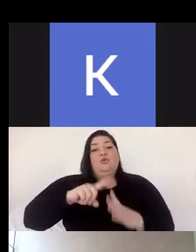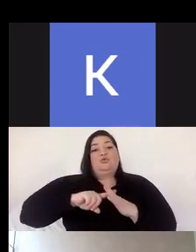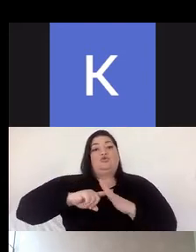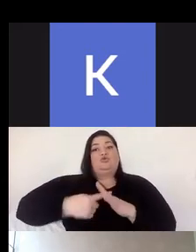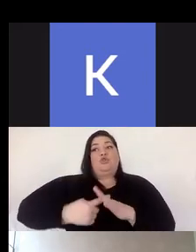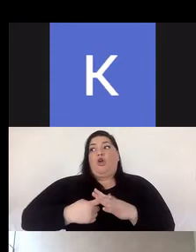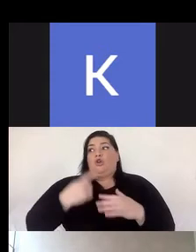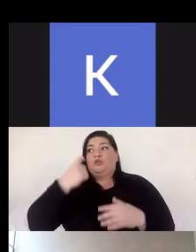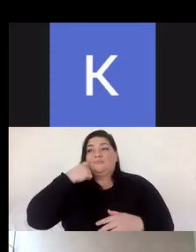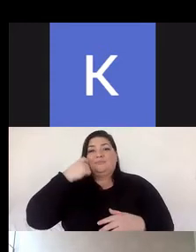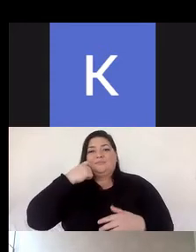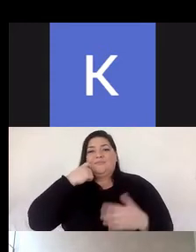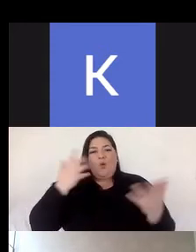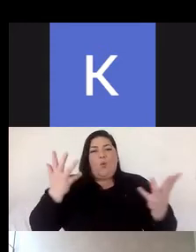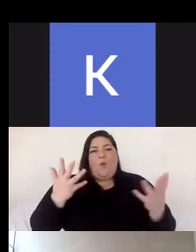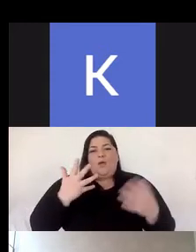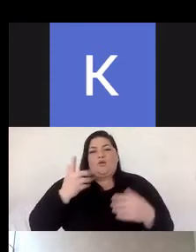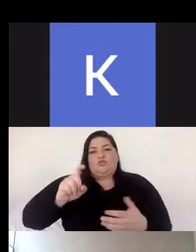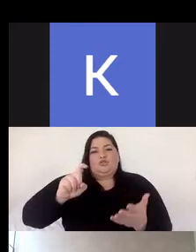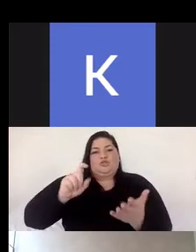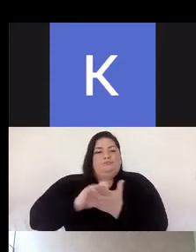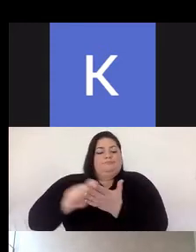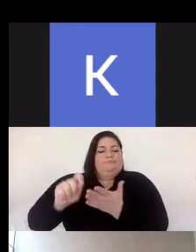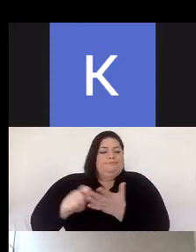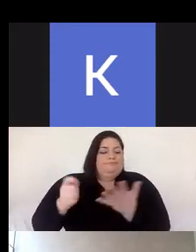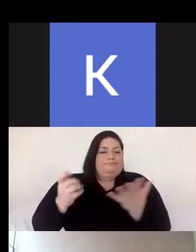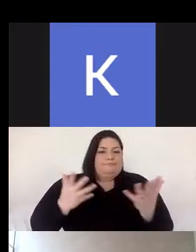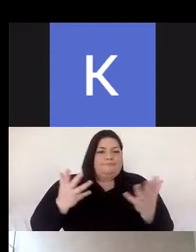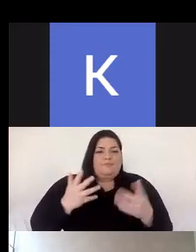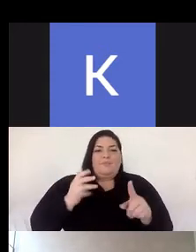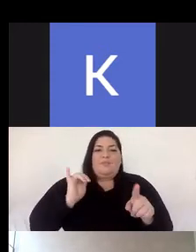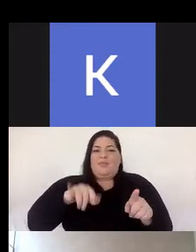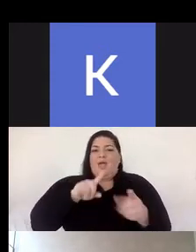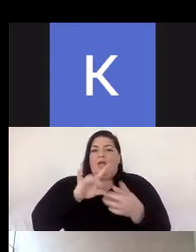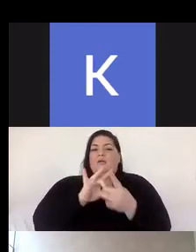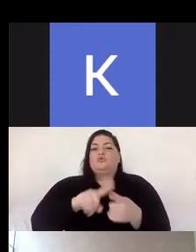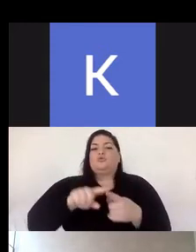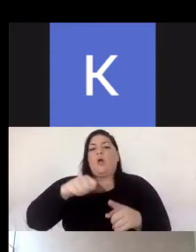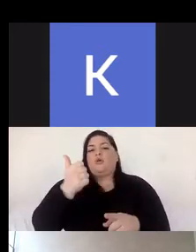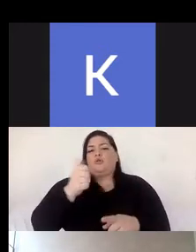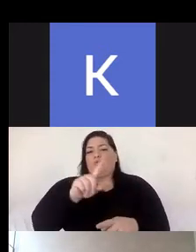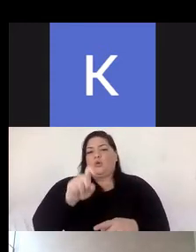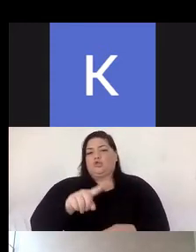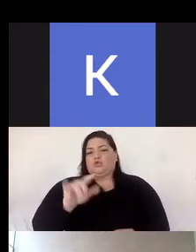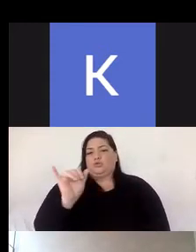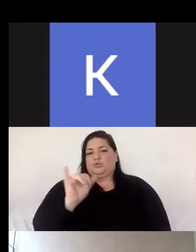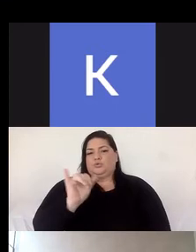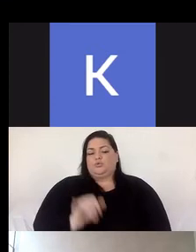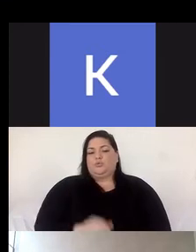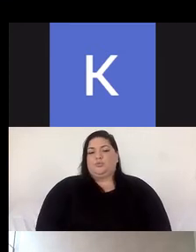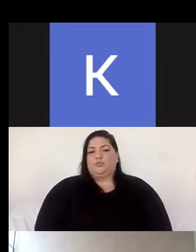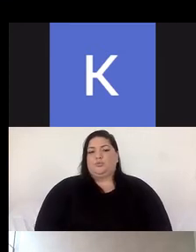And this refers back to another question earlier that we addressed.